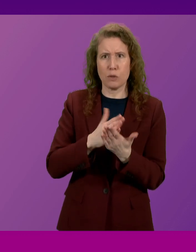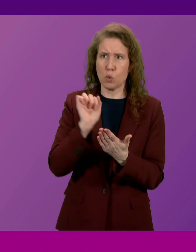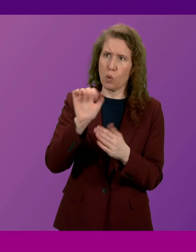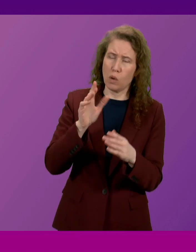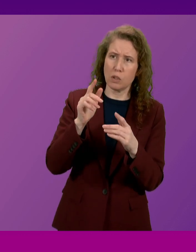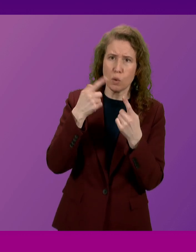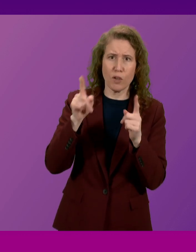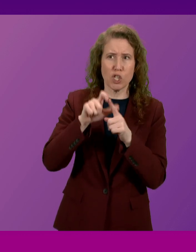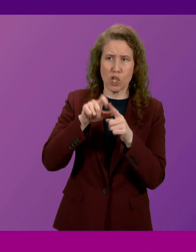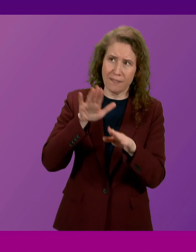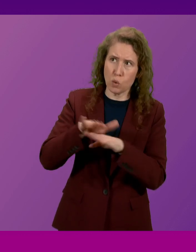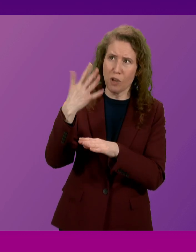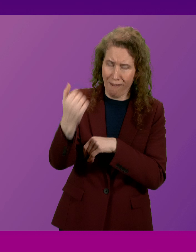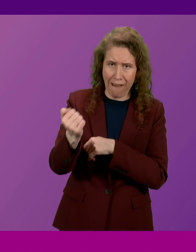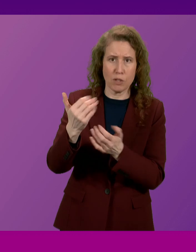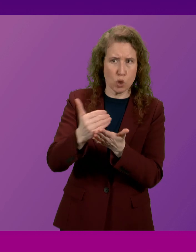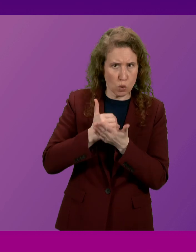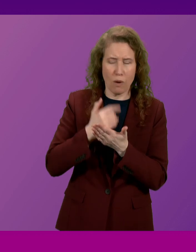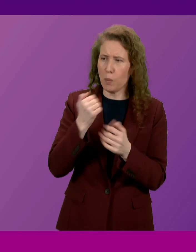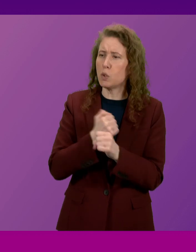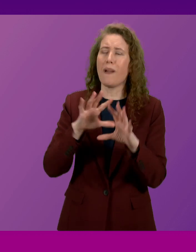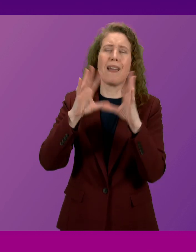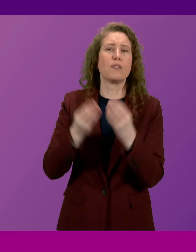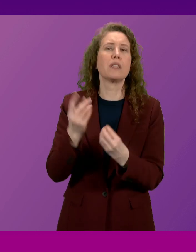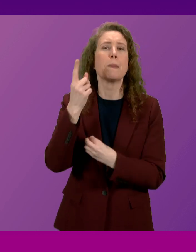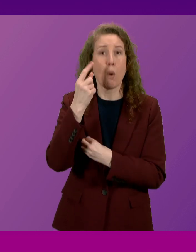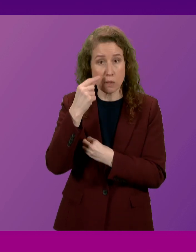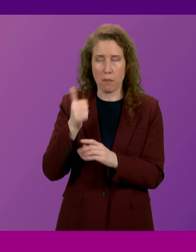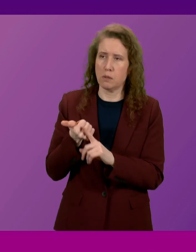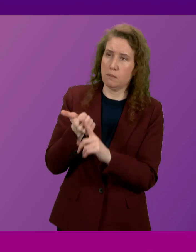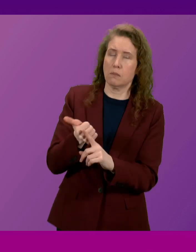Dundee is secured, and I will do everything that I can to ensure that that is the case.